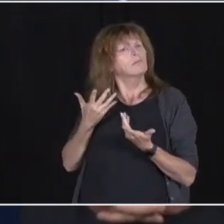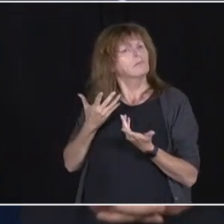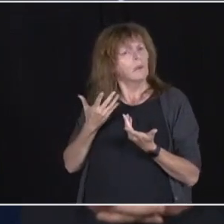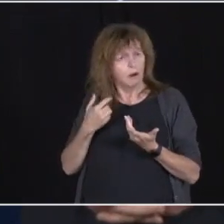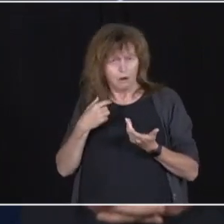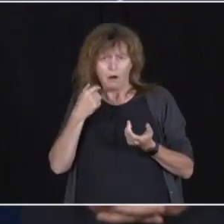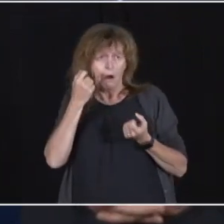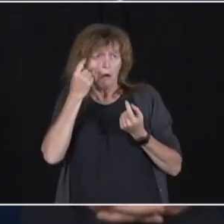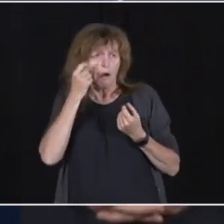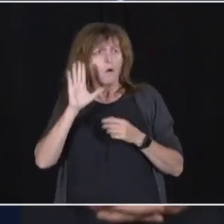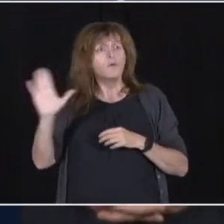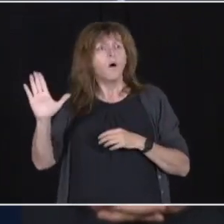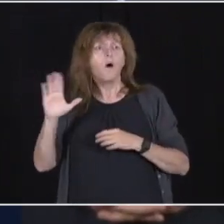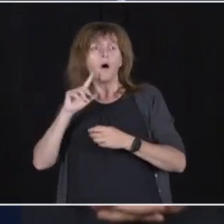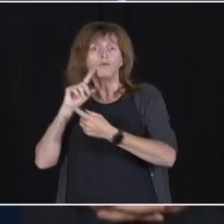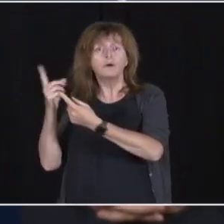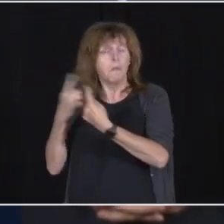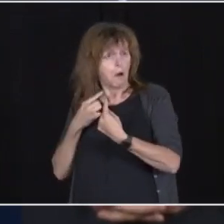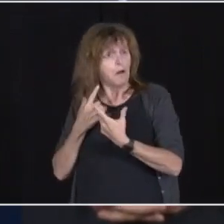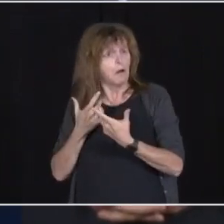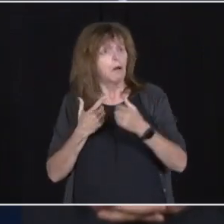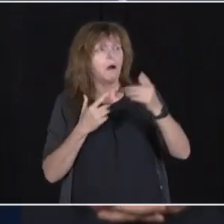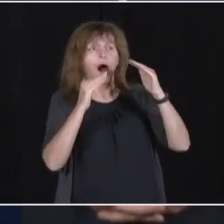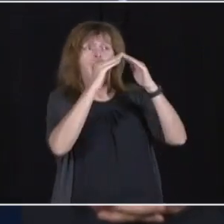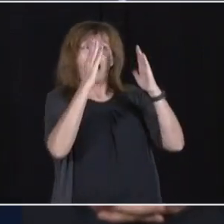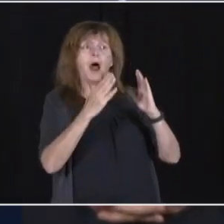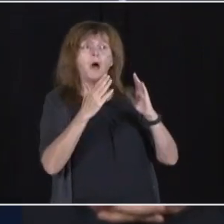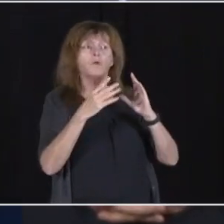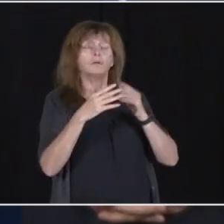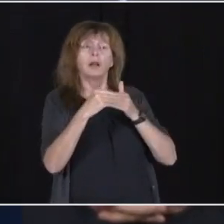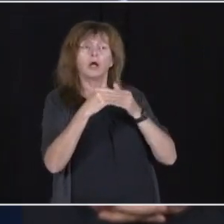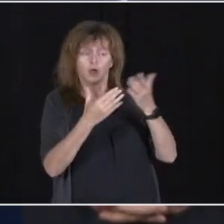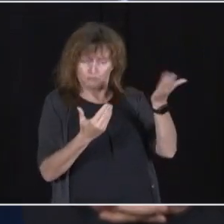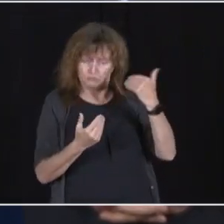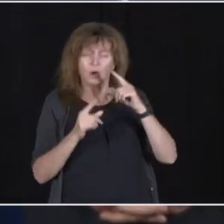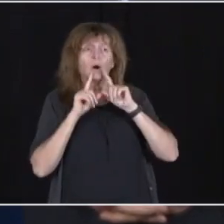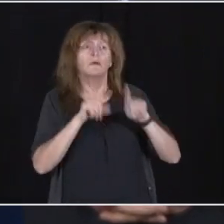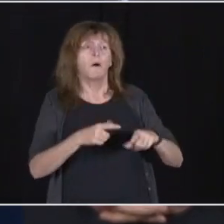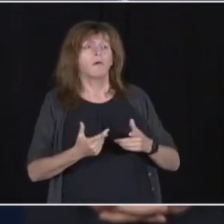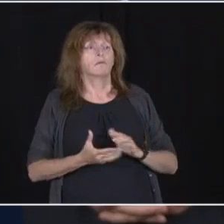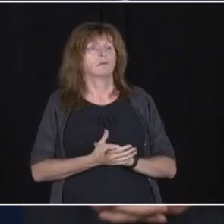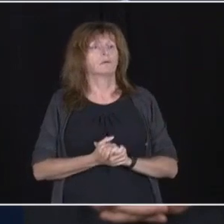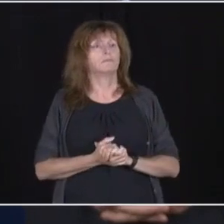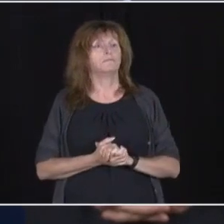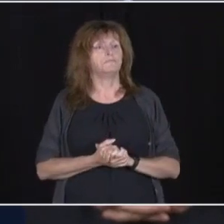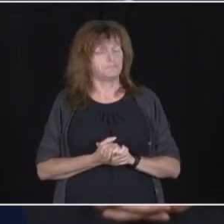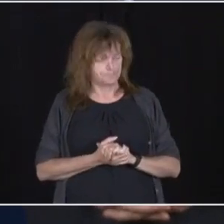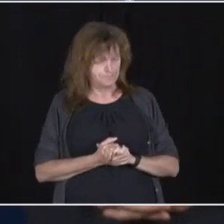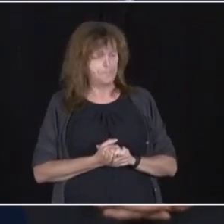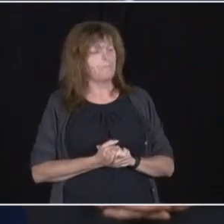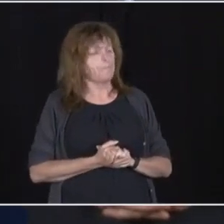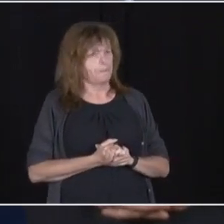MVPs better get in line or they will get the boot? And if the government has leader could answer that would be great.